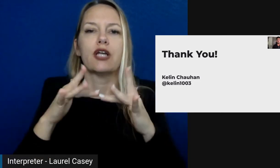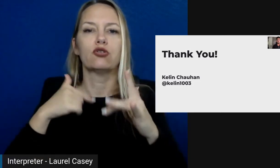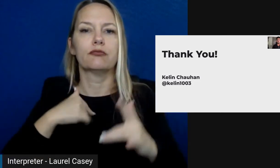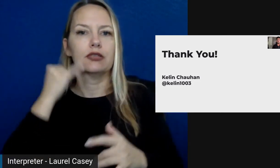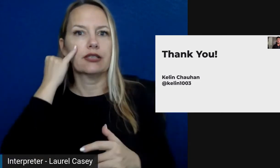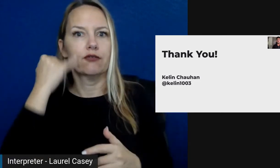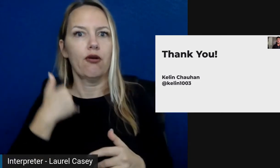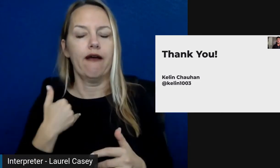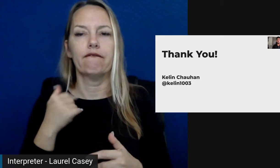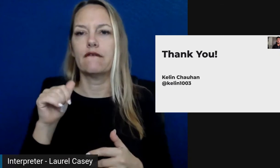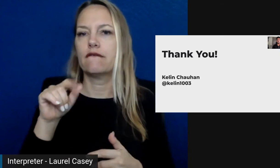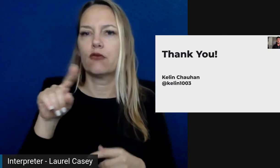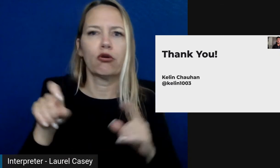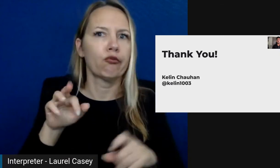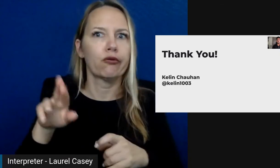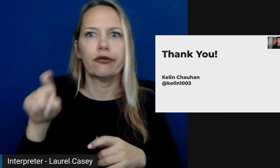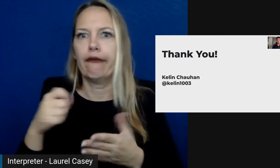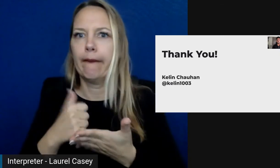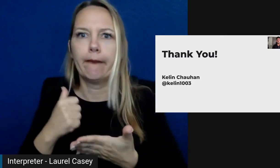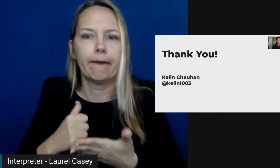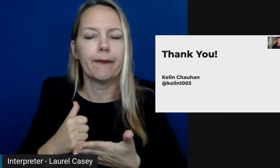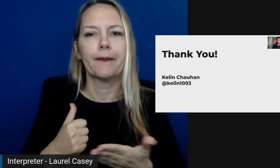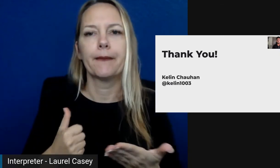or if you need any help with getting started with accessibility.